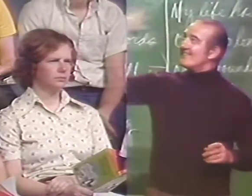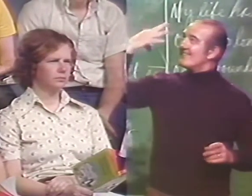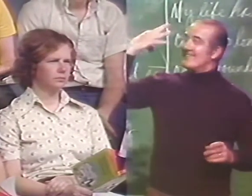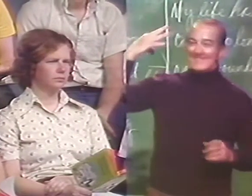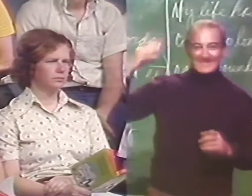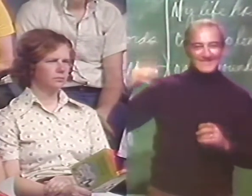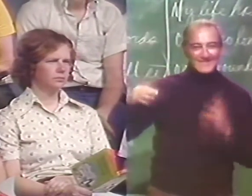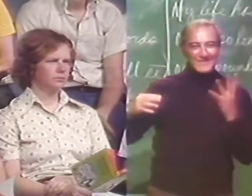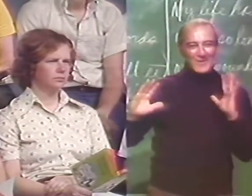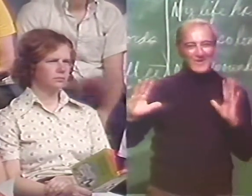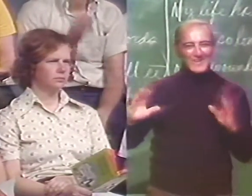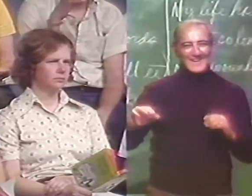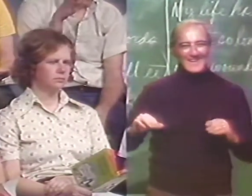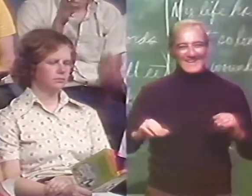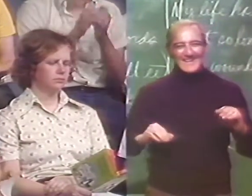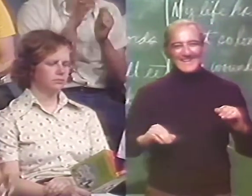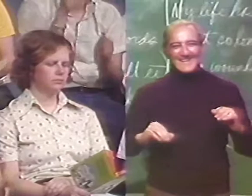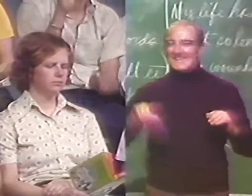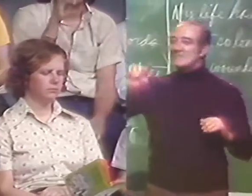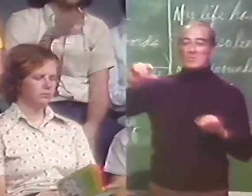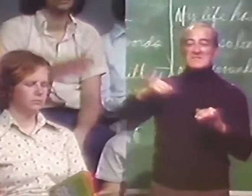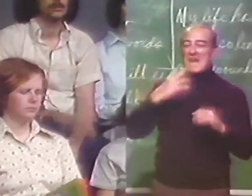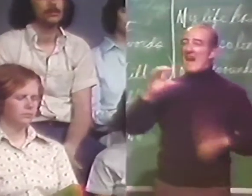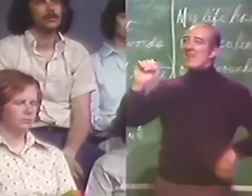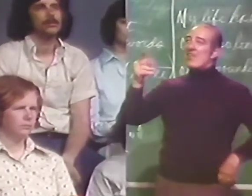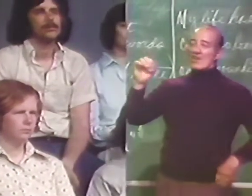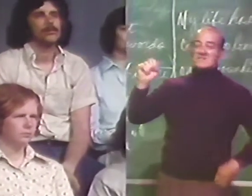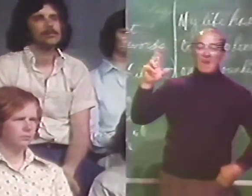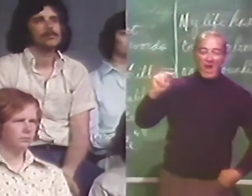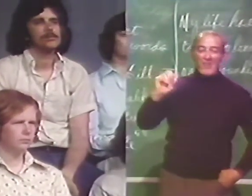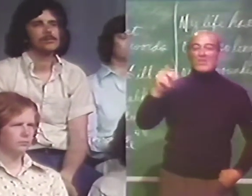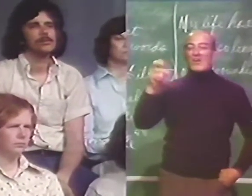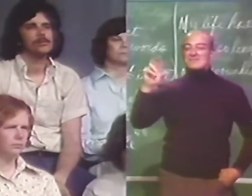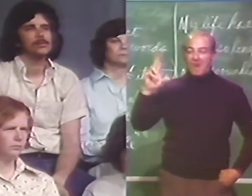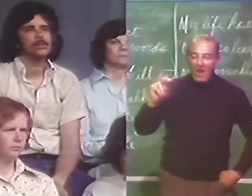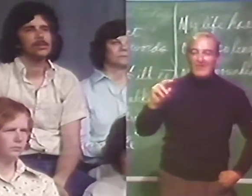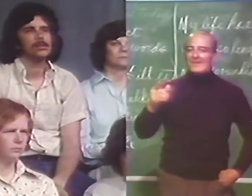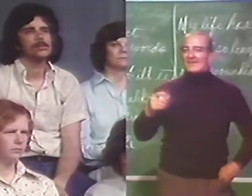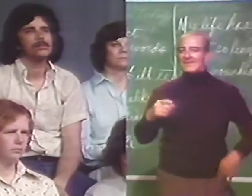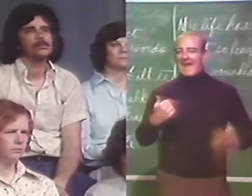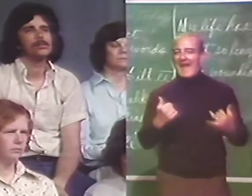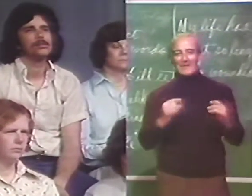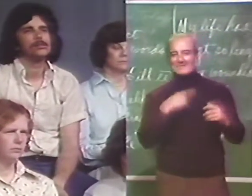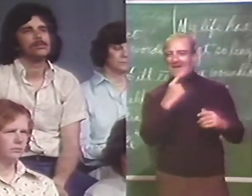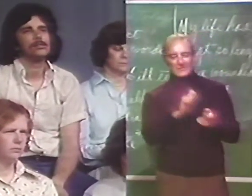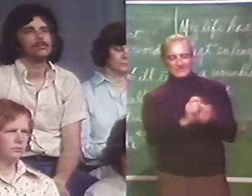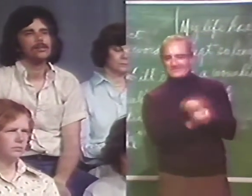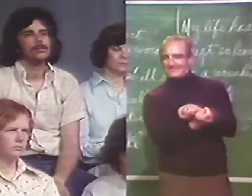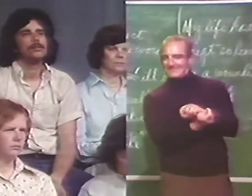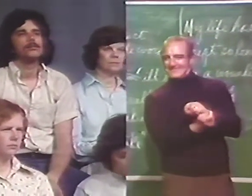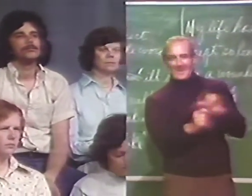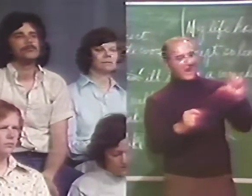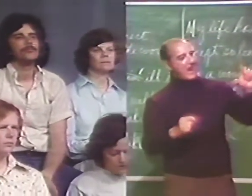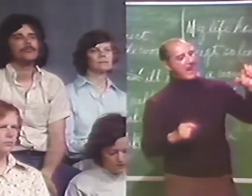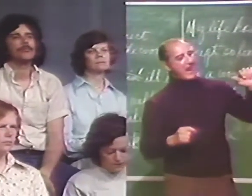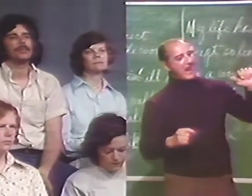MEANS THE SUN. WONDERFUL. WE SAY, "THE SUN, THE SUN,"